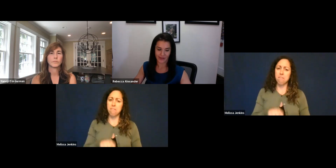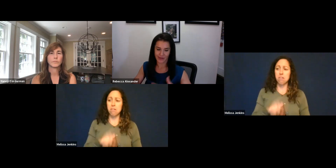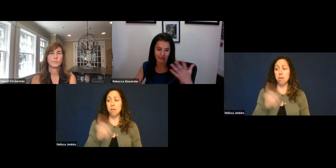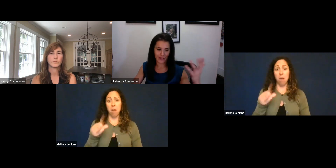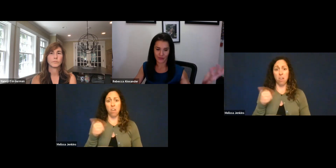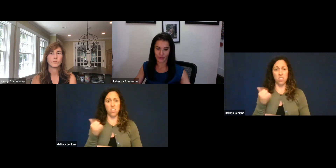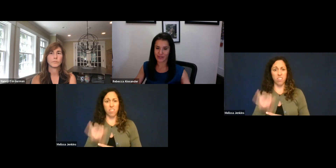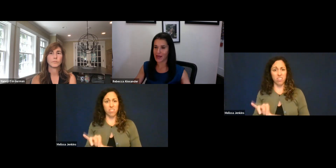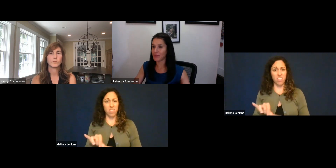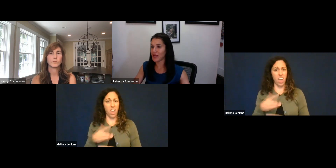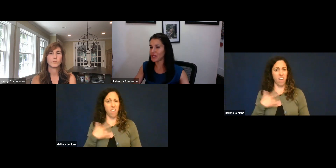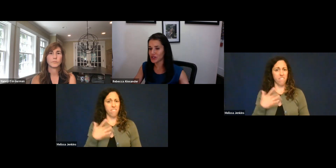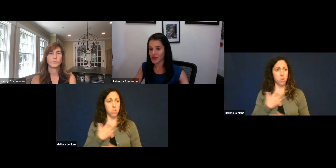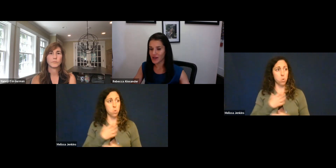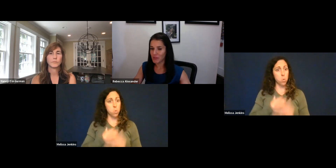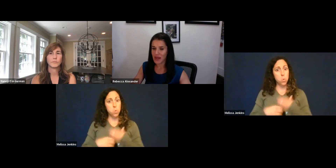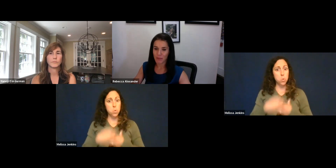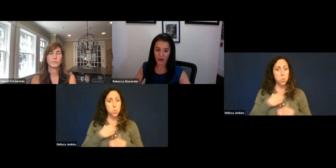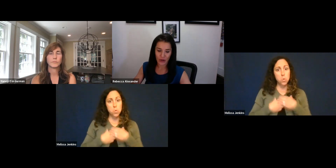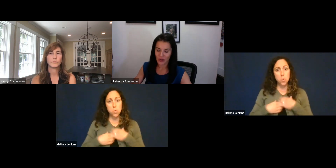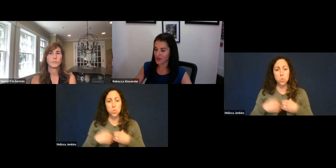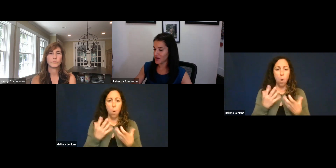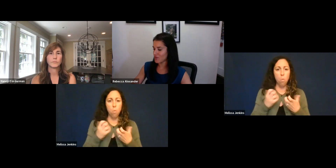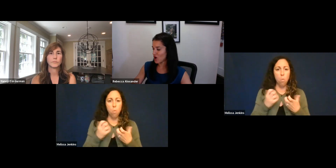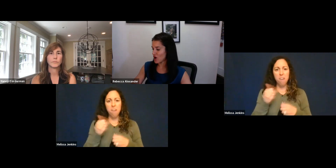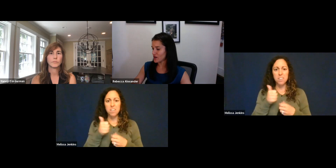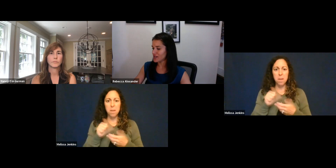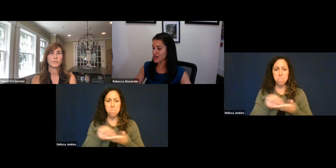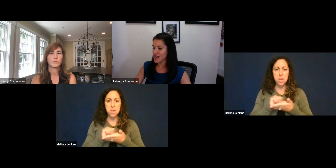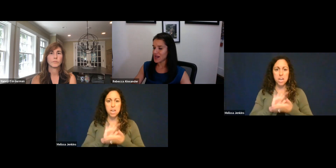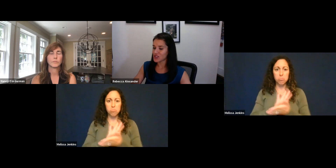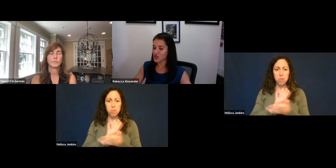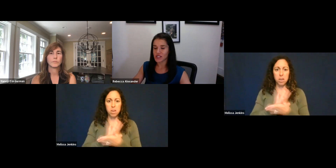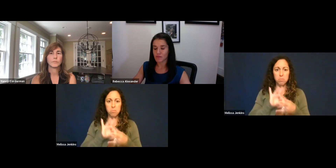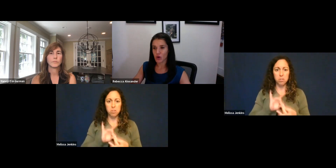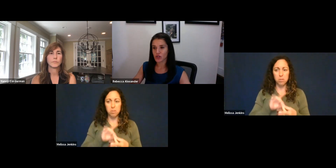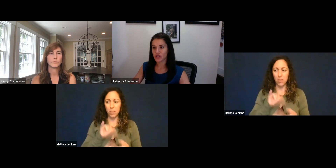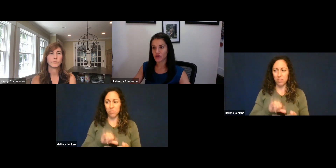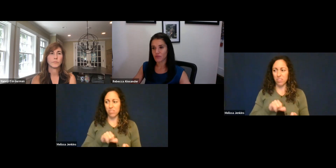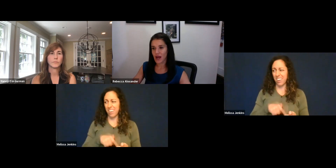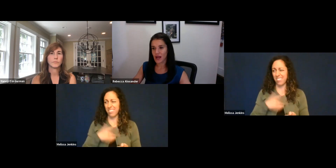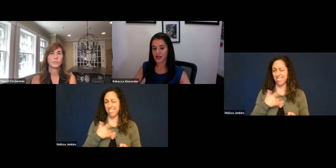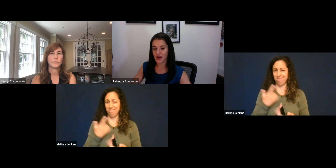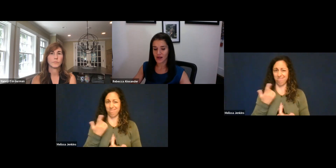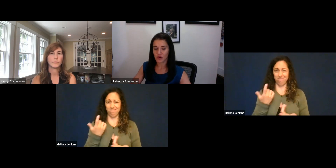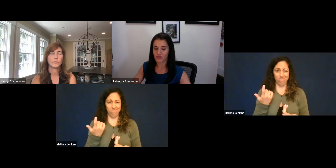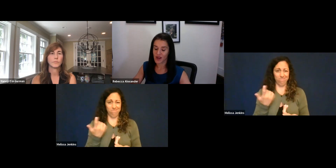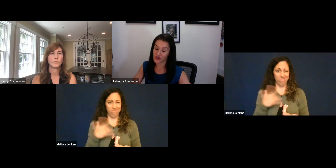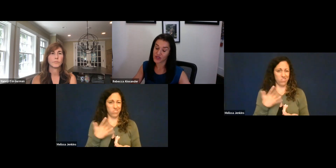to do a 10 page paper on. And so I spoke to my professor.